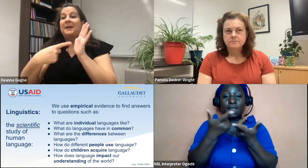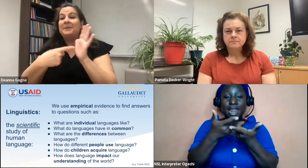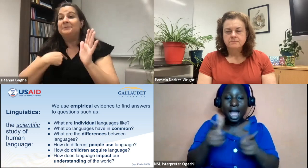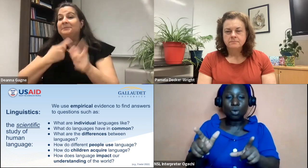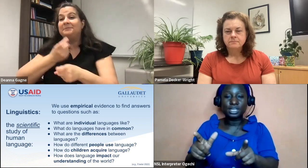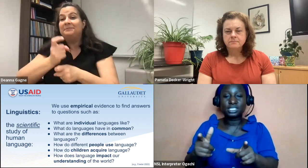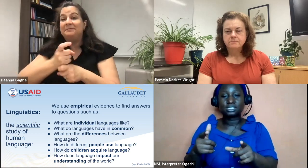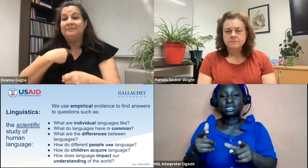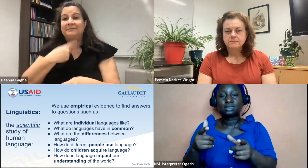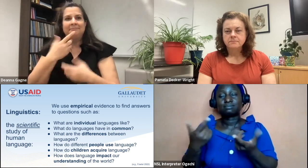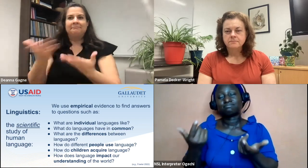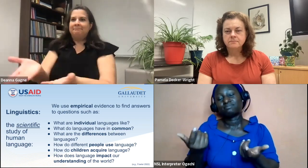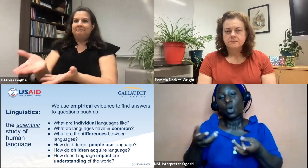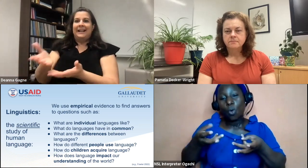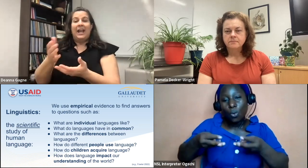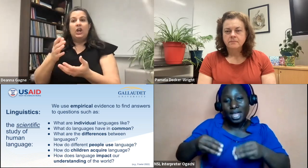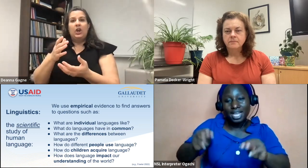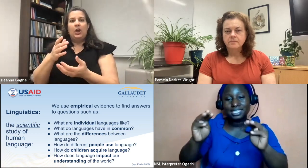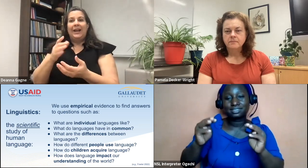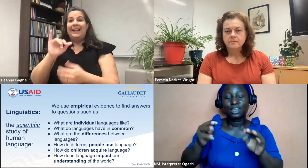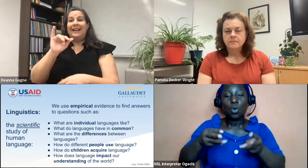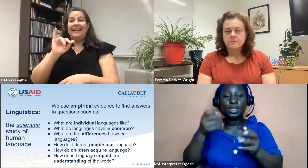and those are thought differently than they are acquired.